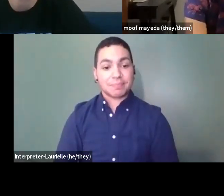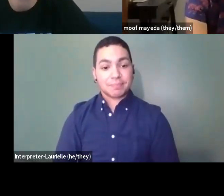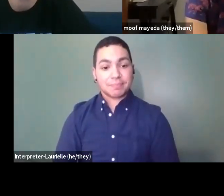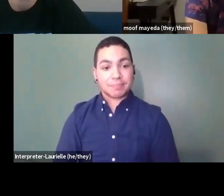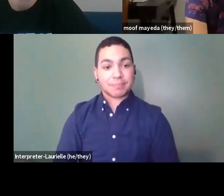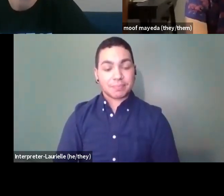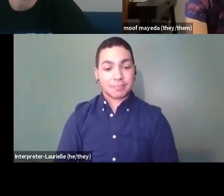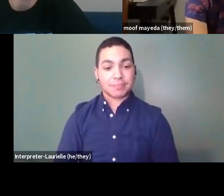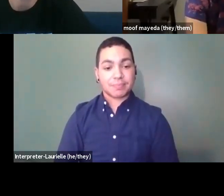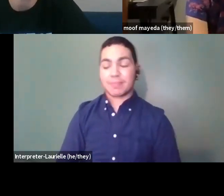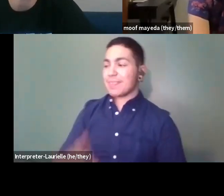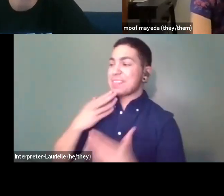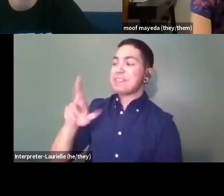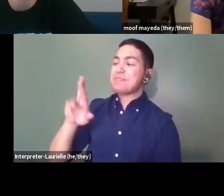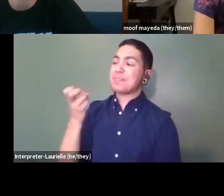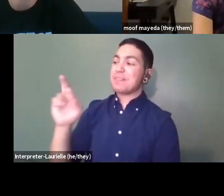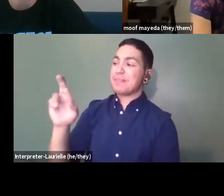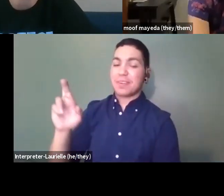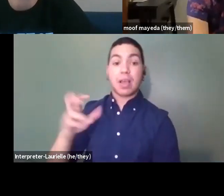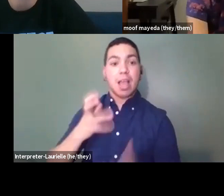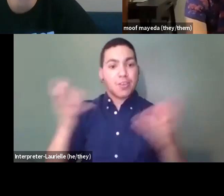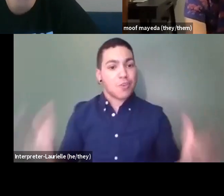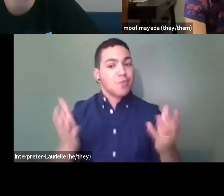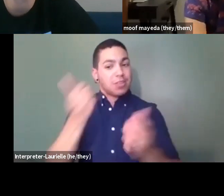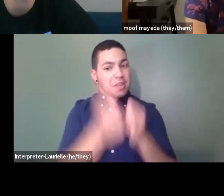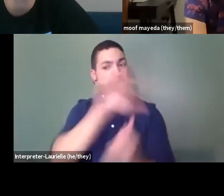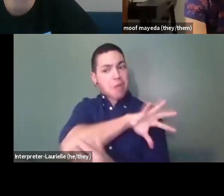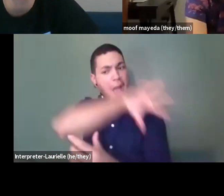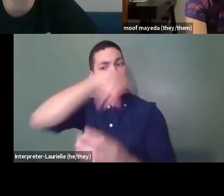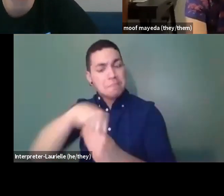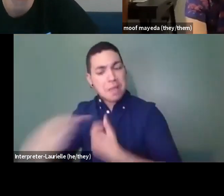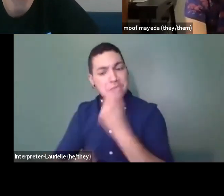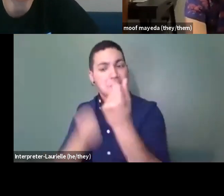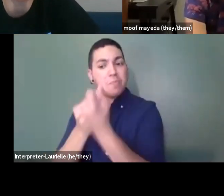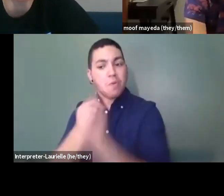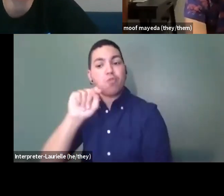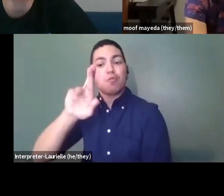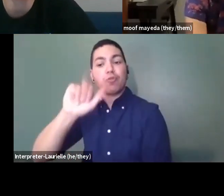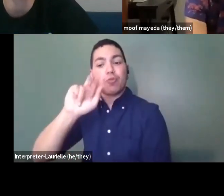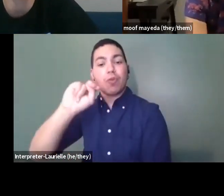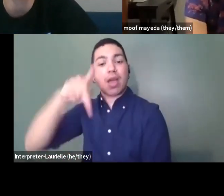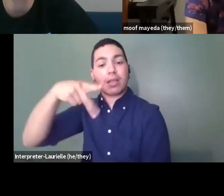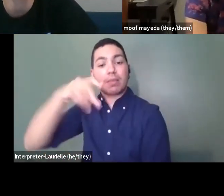panelists in the chat or Q&A feature, and just let us know you want that. All right.